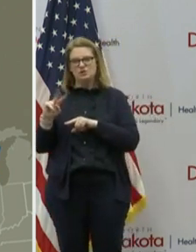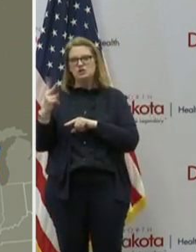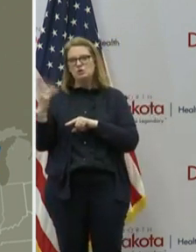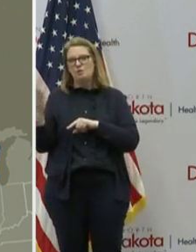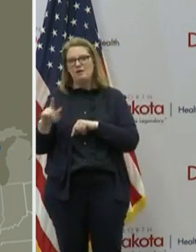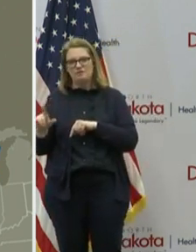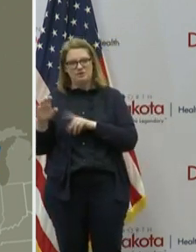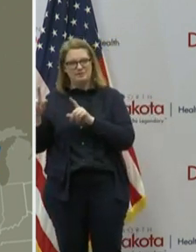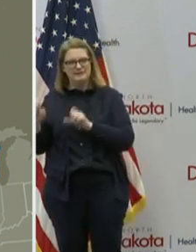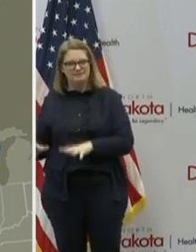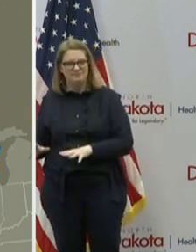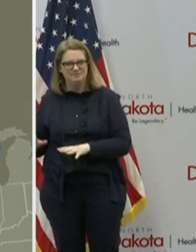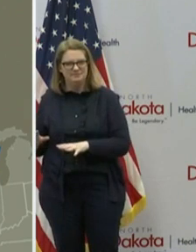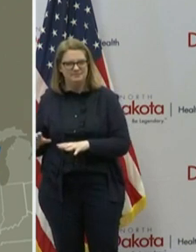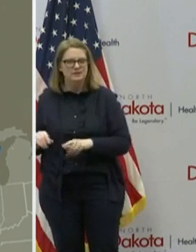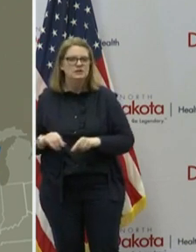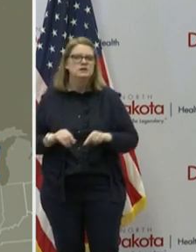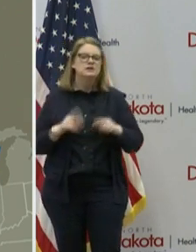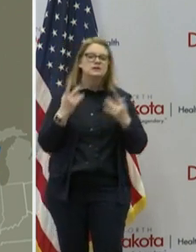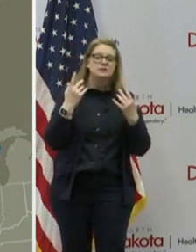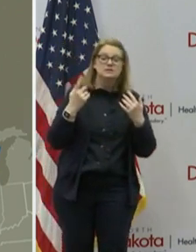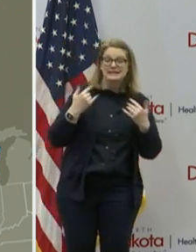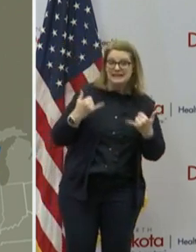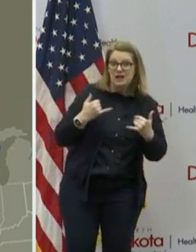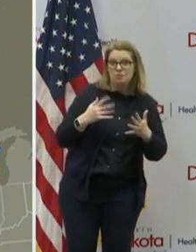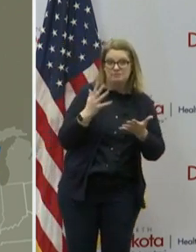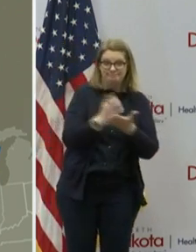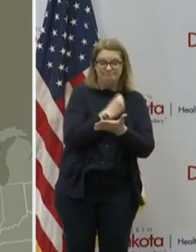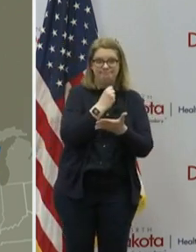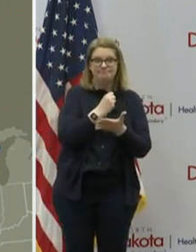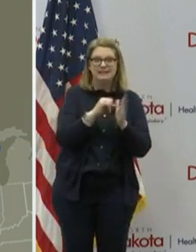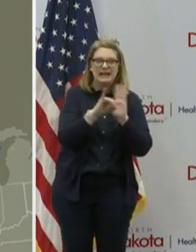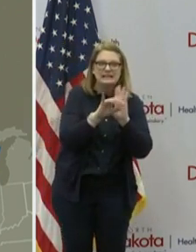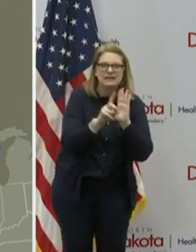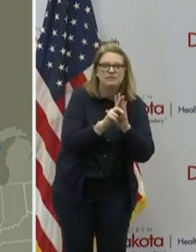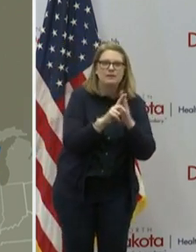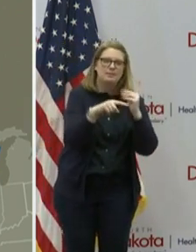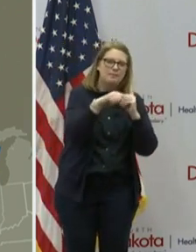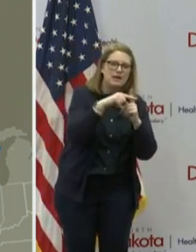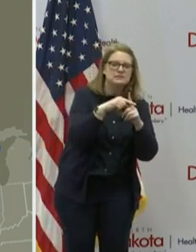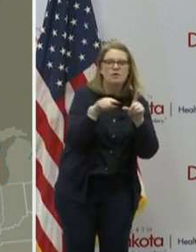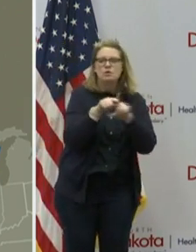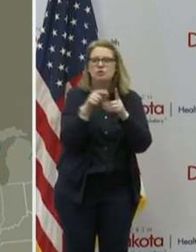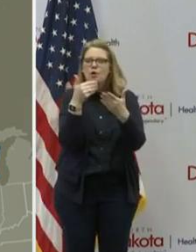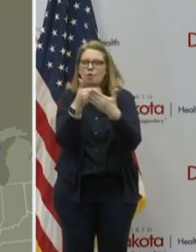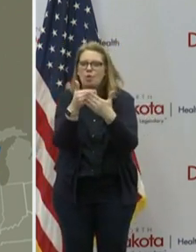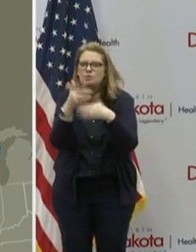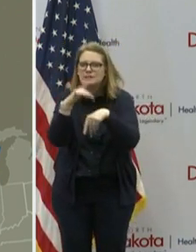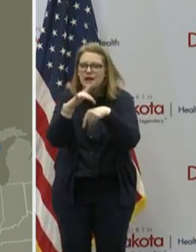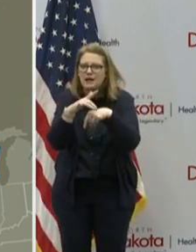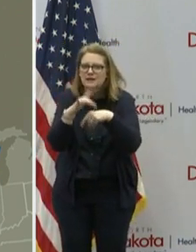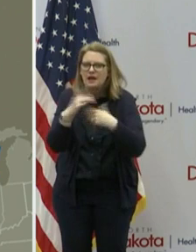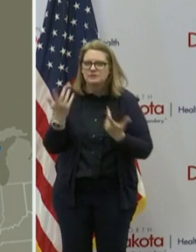TESTED PER CAPITA IN WYOMING, MONTANA AND MINNESOTA. WHY DOES TESTING MATTER, WHEN WE DO TESTING AND ABLE TO IDENTIFY POSITIVES, WE'RE ABLE TO